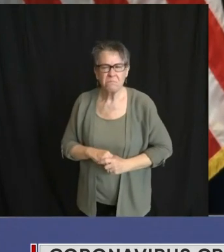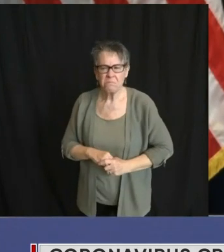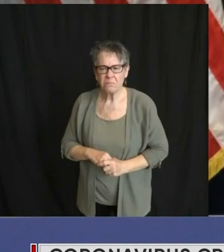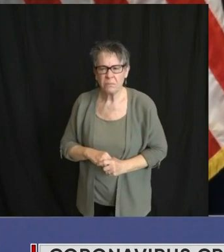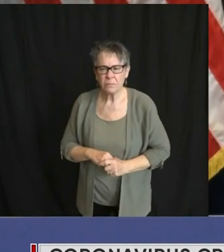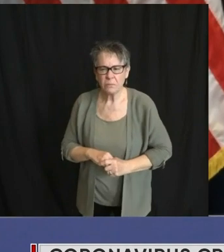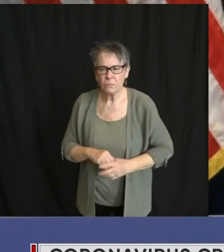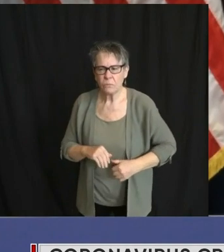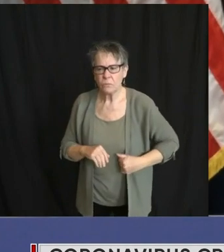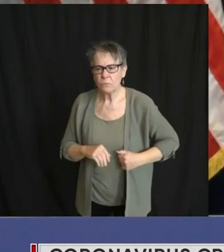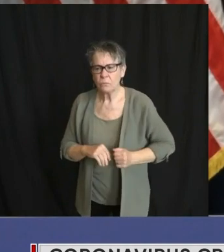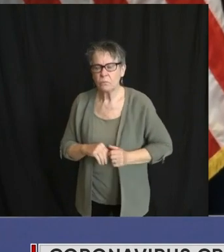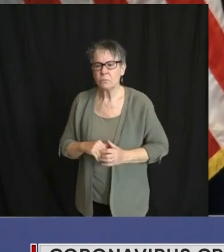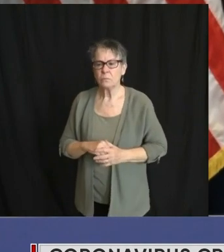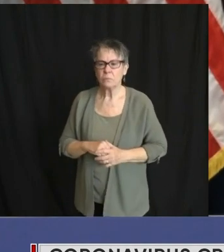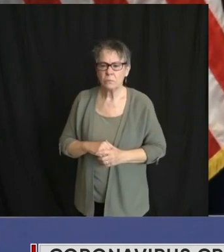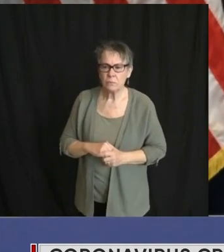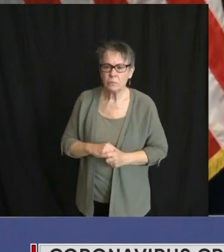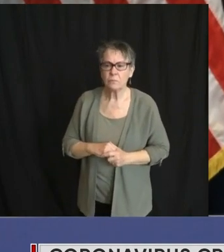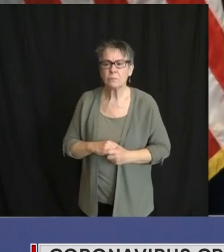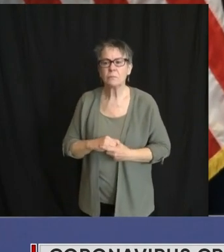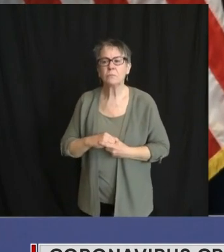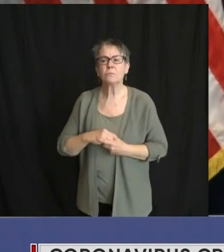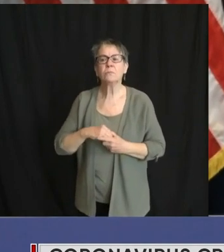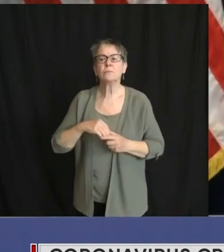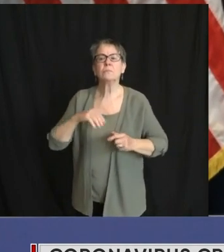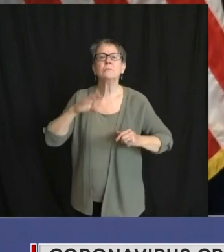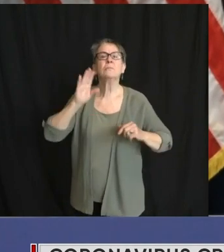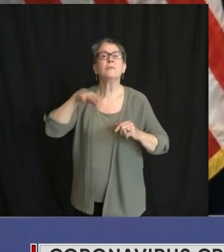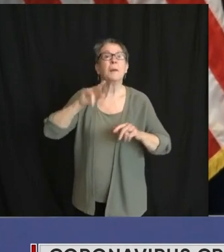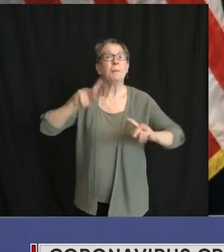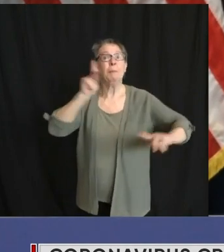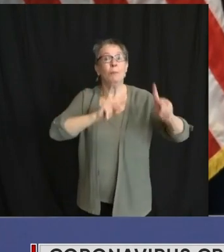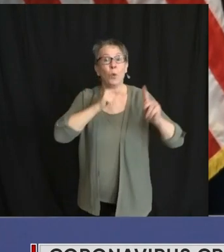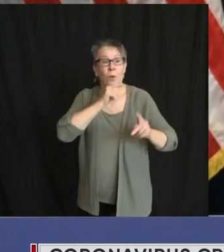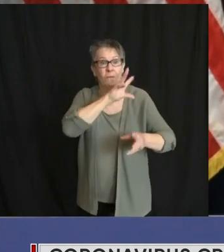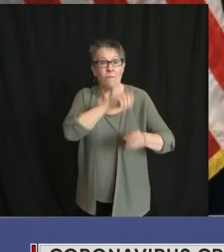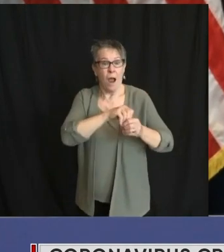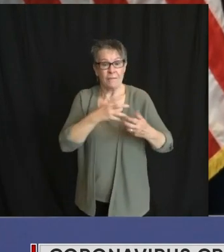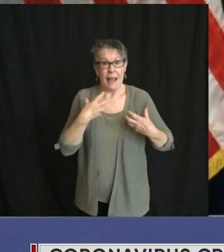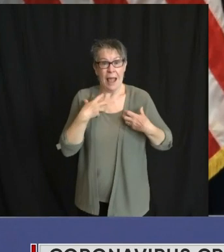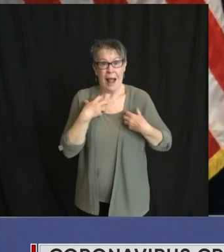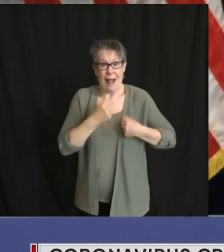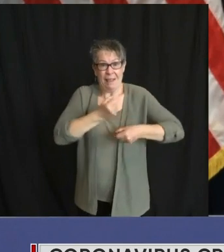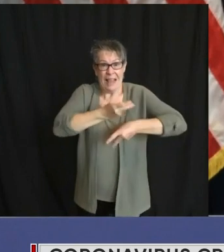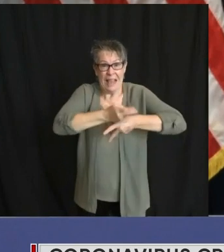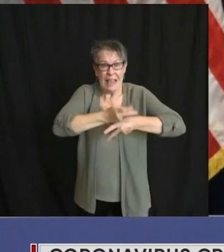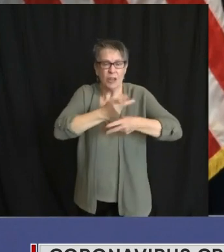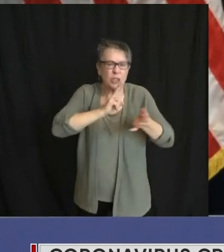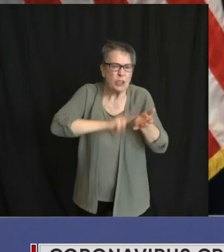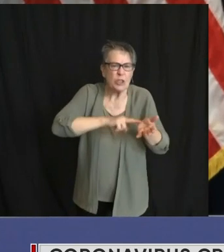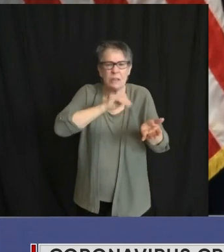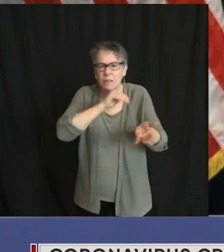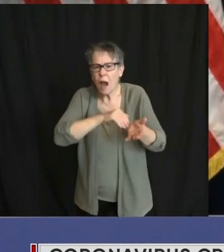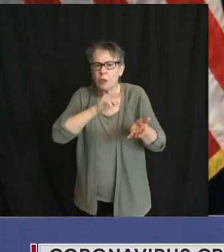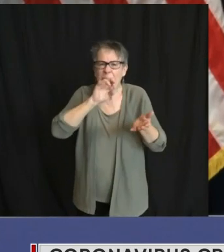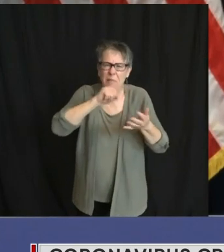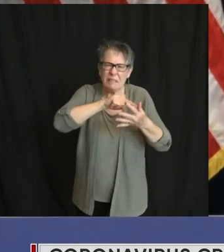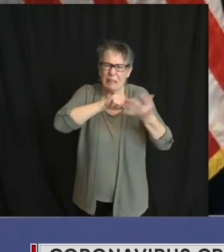WE KNOW THE SYSTEMS INTIMATELY. JUDY DEALS WITH THEM EVERY DAY. IDEA WITH THEIR LEADERSHIP MOST